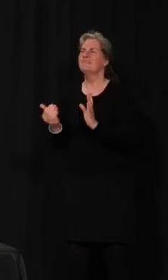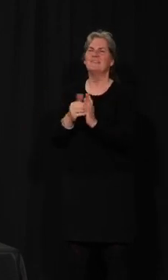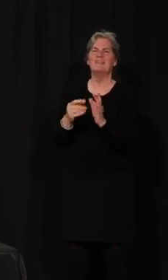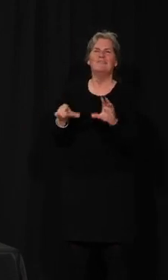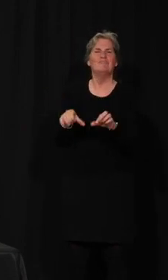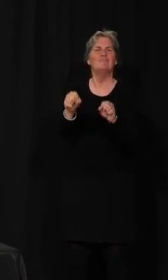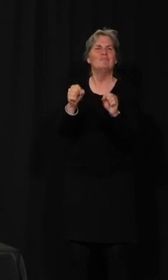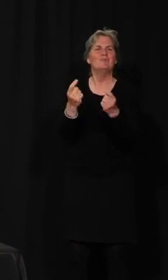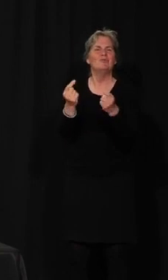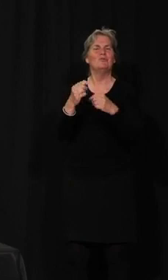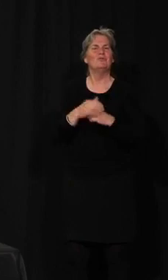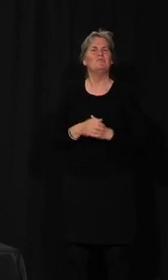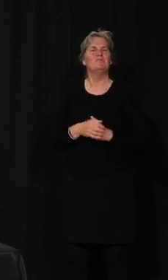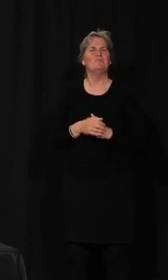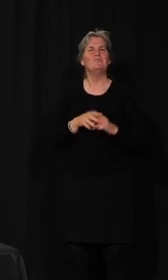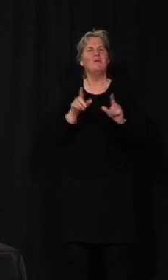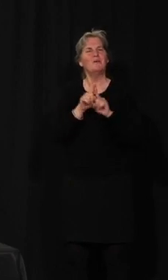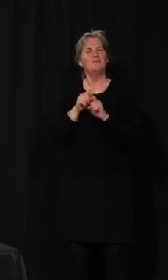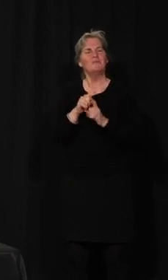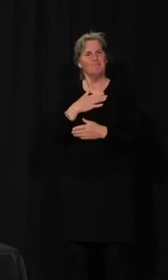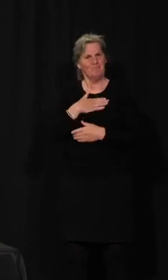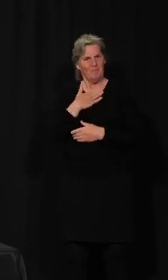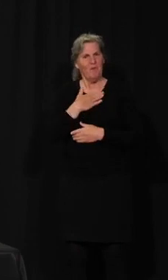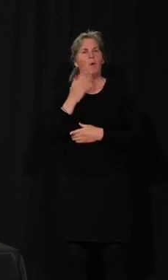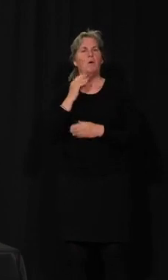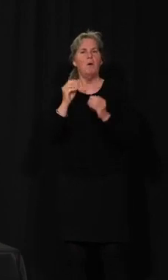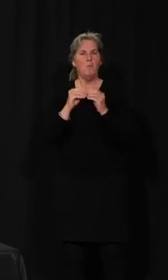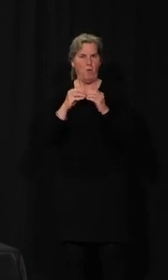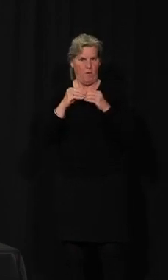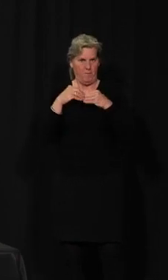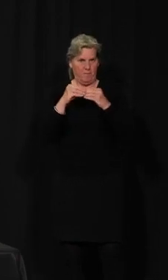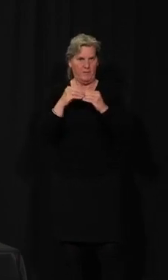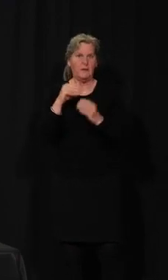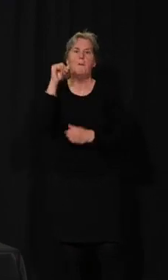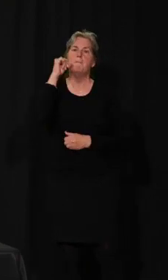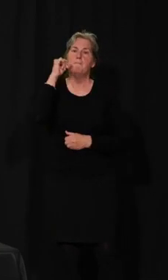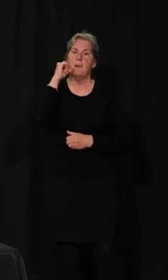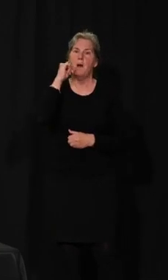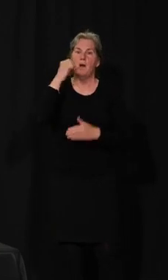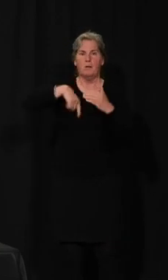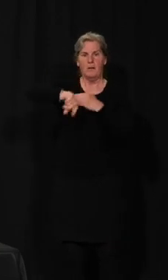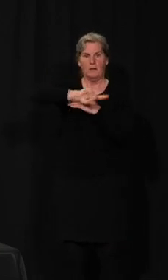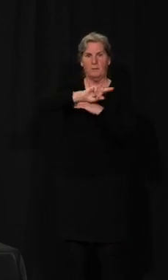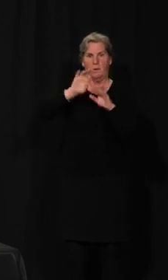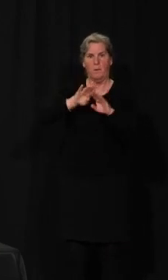I'm pleased to say that we wille lifting restrictions on bars net week.